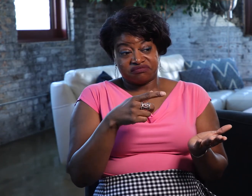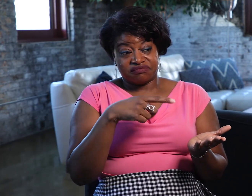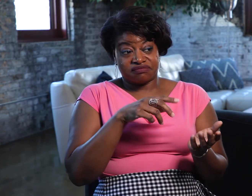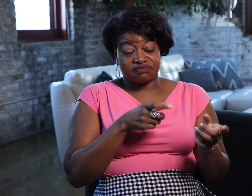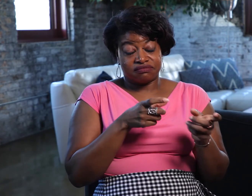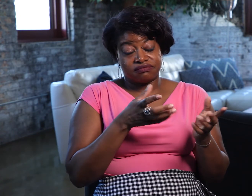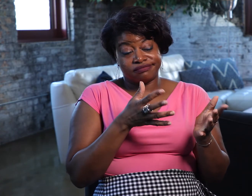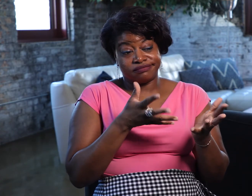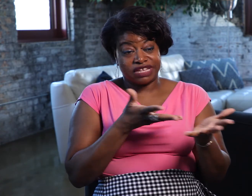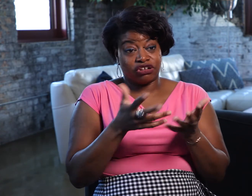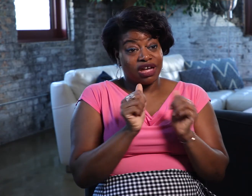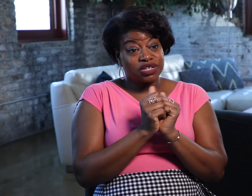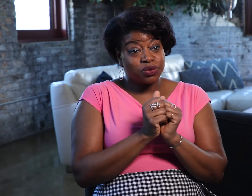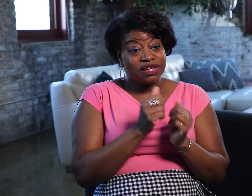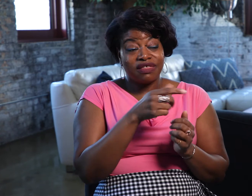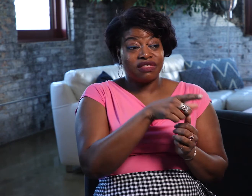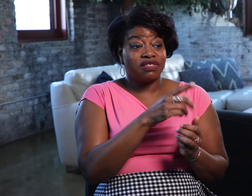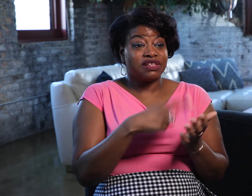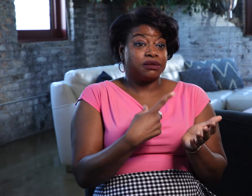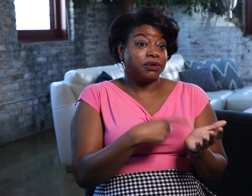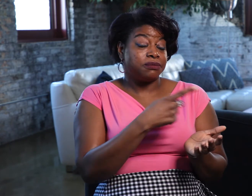Some of the parents we interact with sometimes